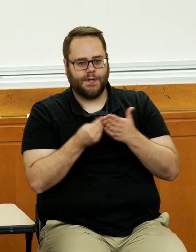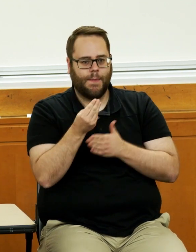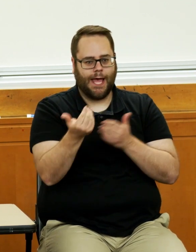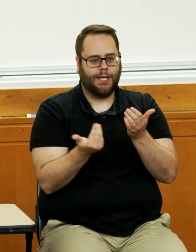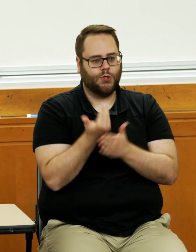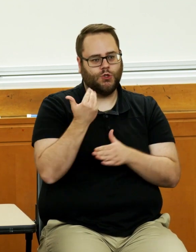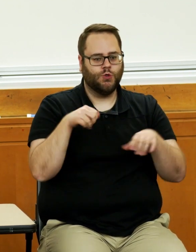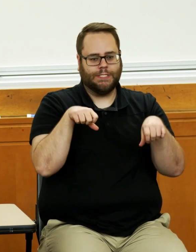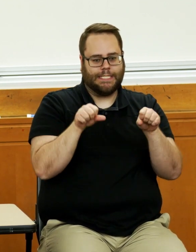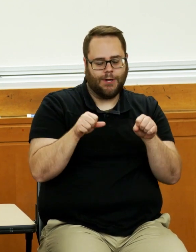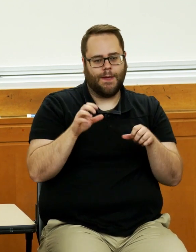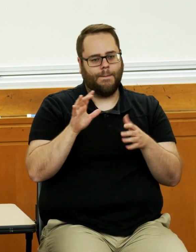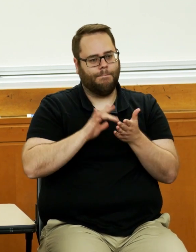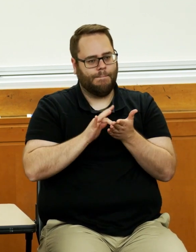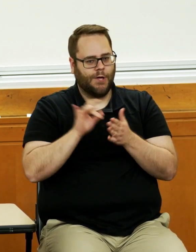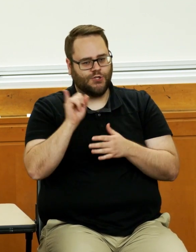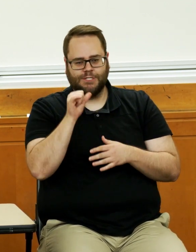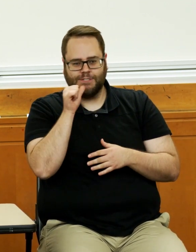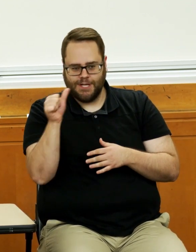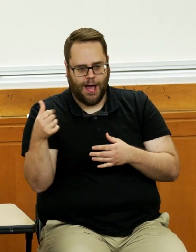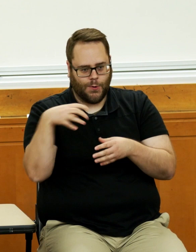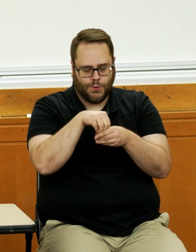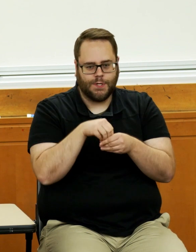that isn't covered by medical insurance, new crutches, and plan to support myself